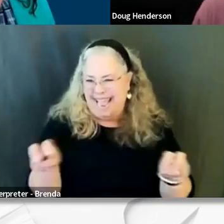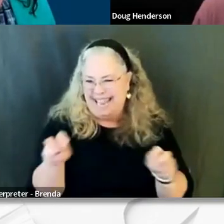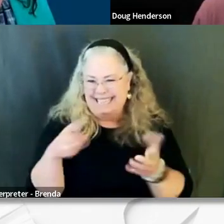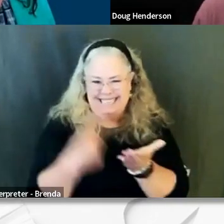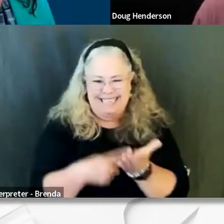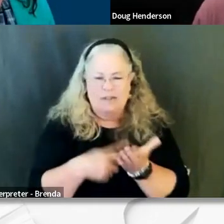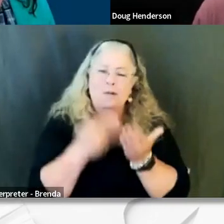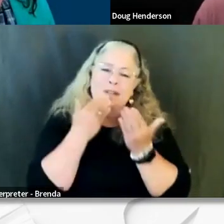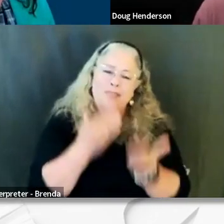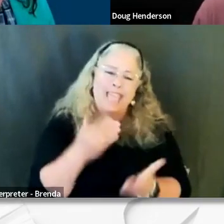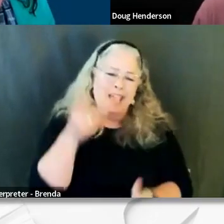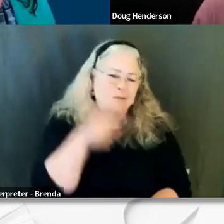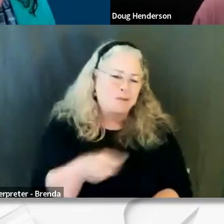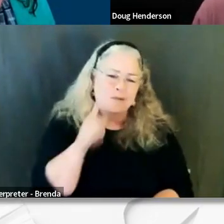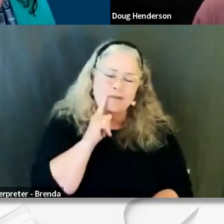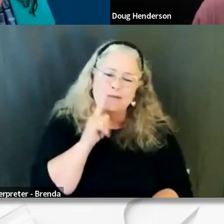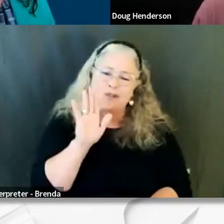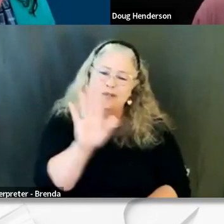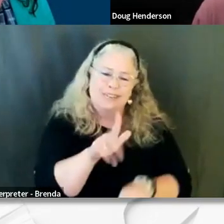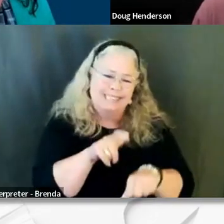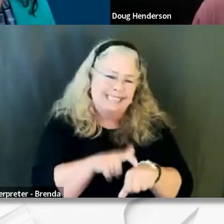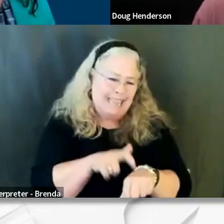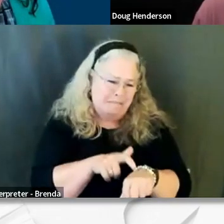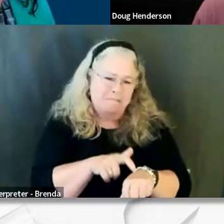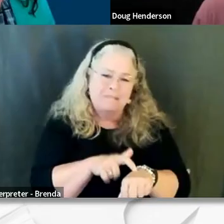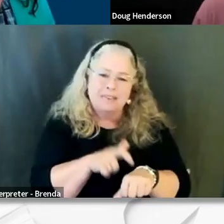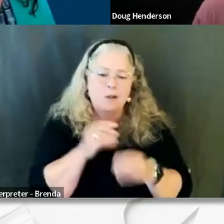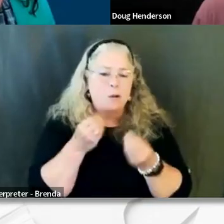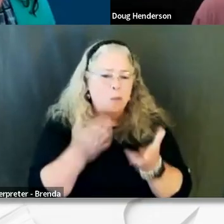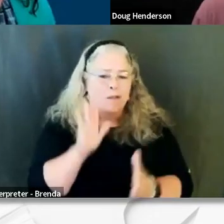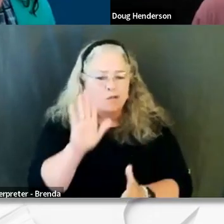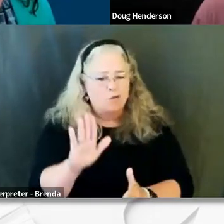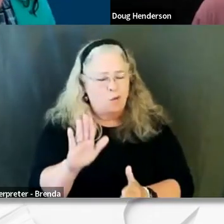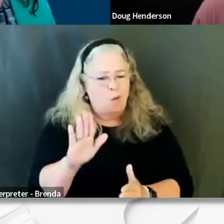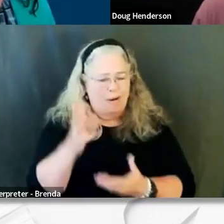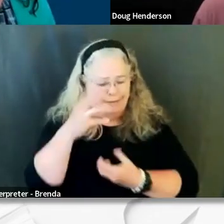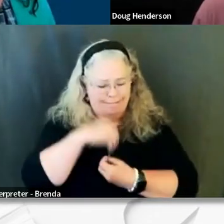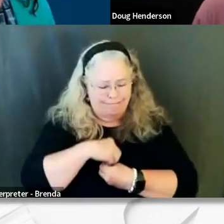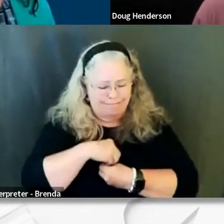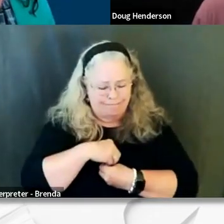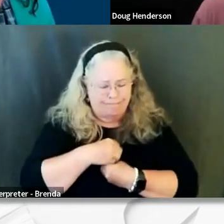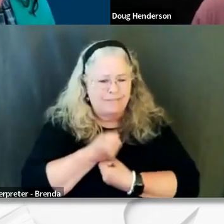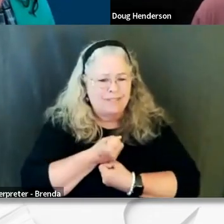thank all of you for taking the time to you know provide your insight and share with all of us the